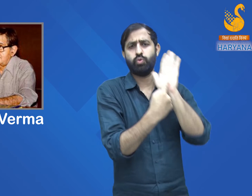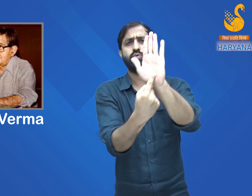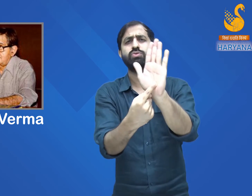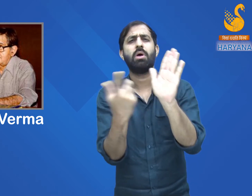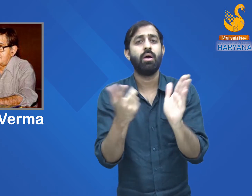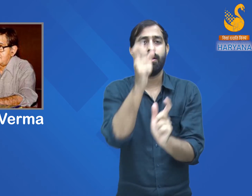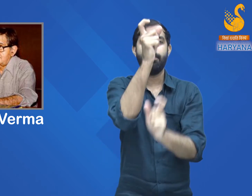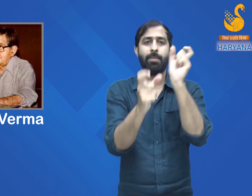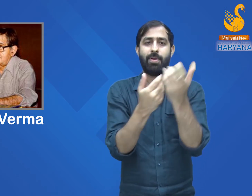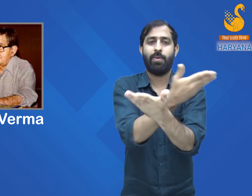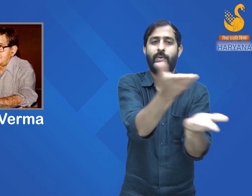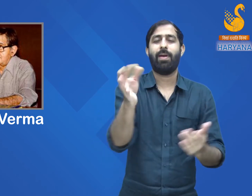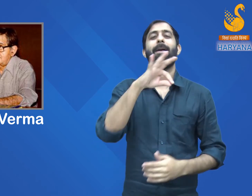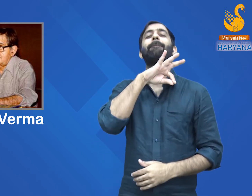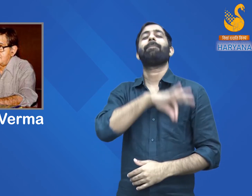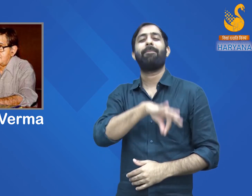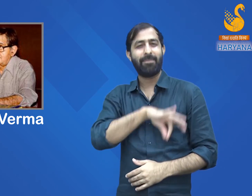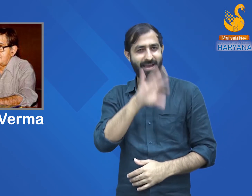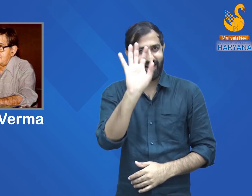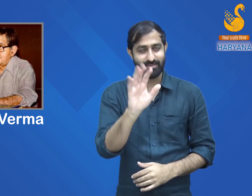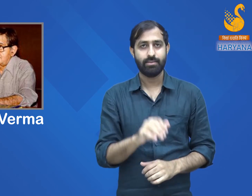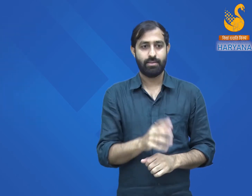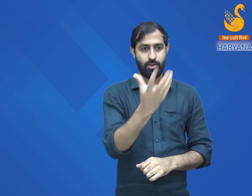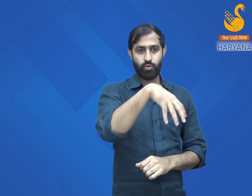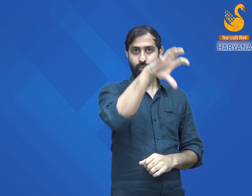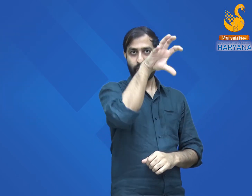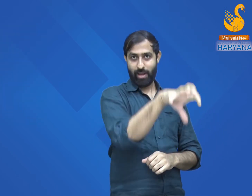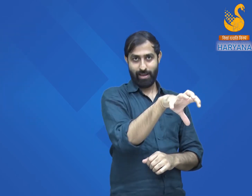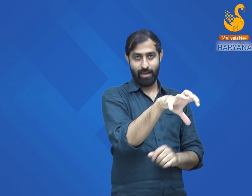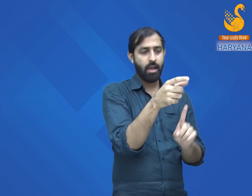was to help you understand the importance and links between